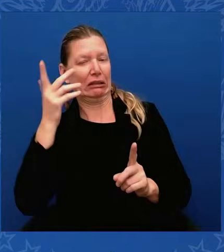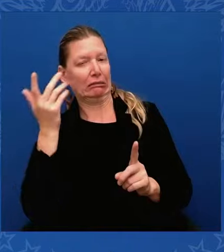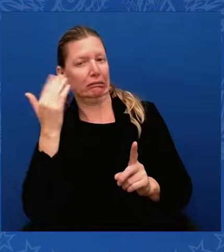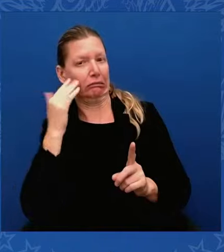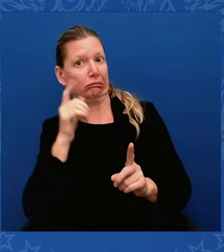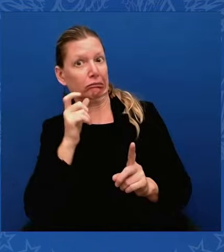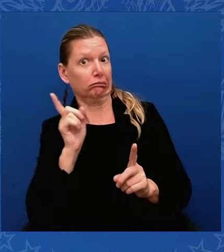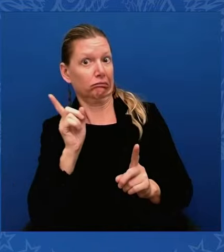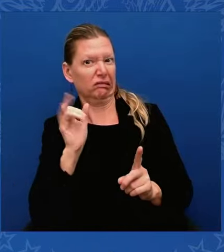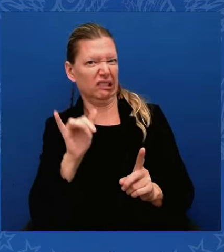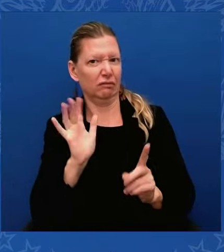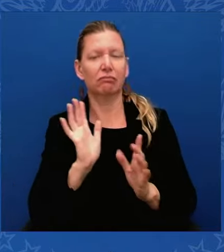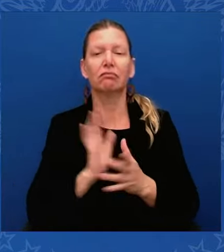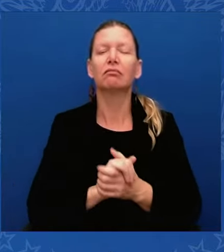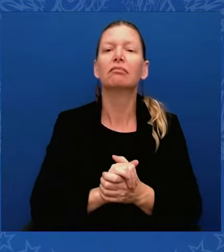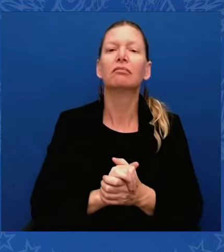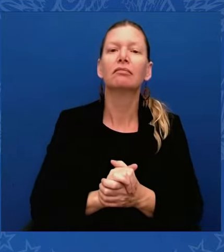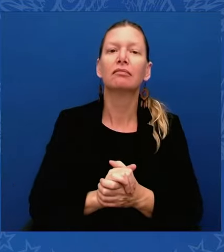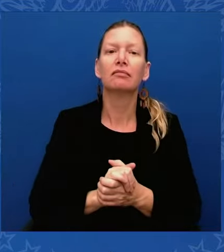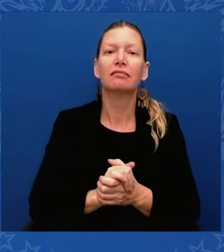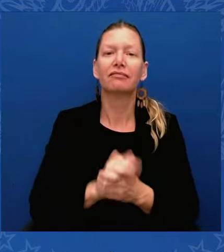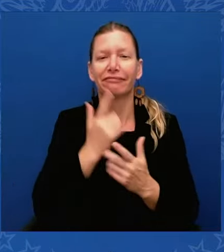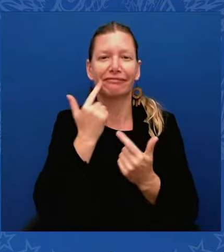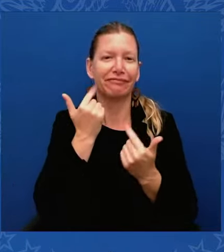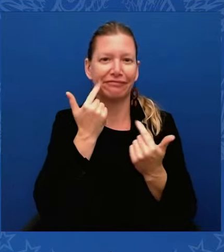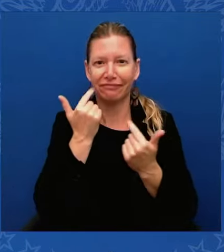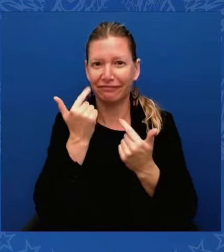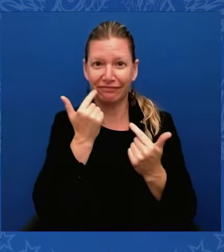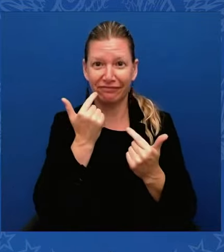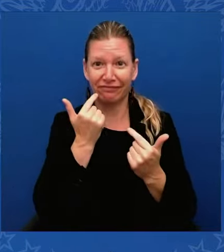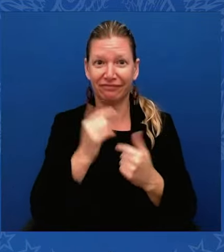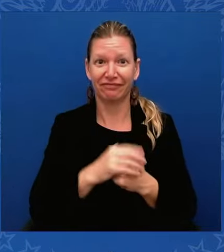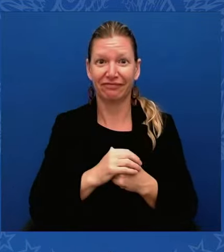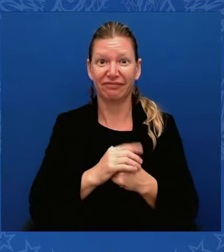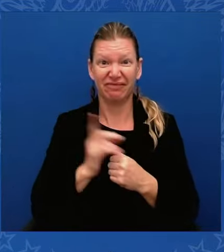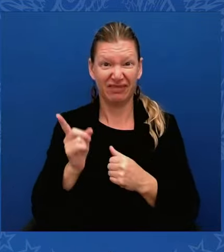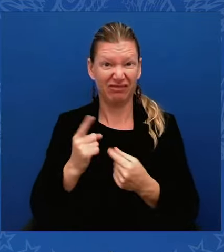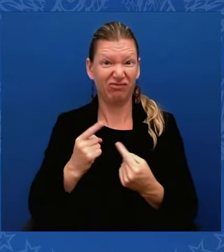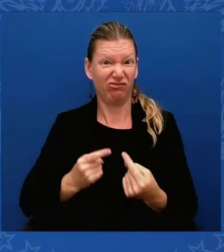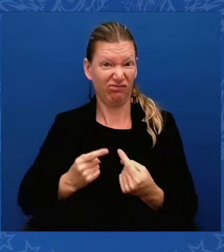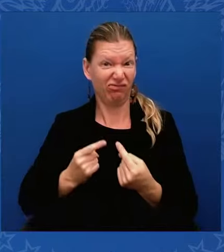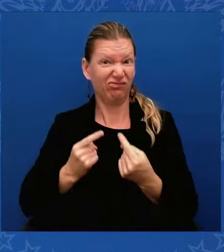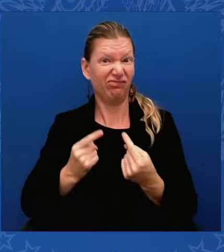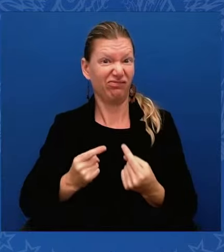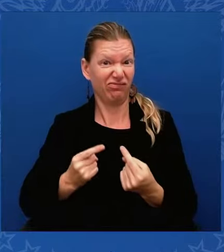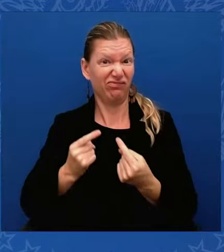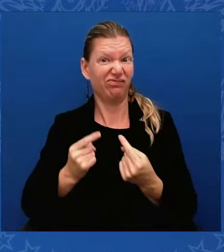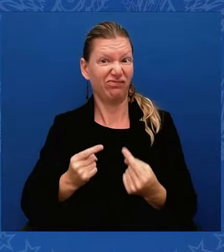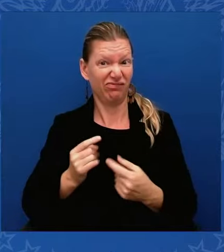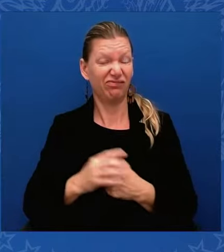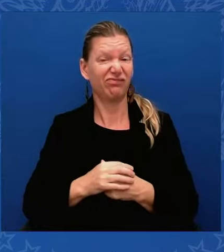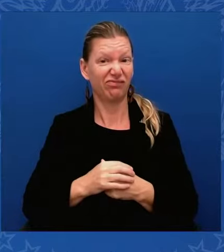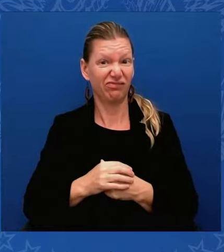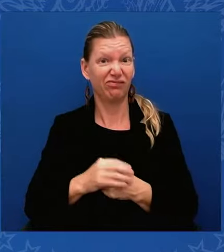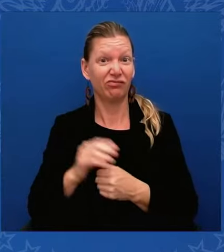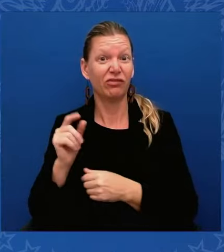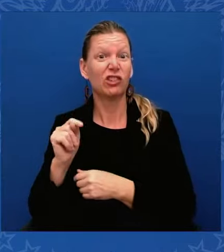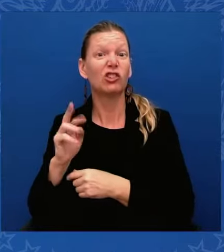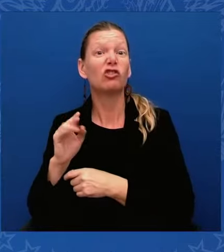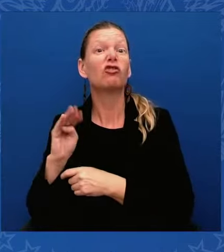I think he's having trouble. Trump called Republicans and I blocked that Senate bill, got on the phone